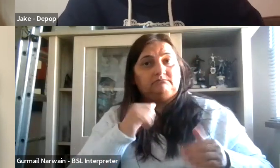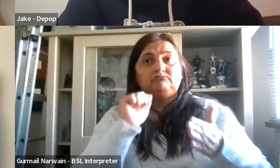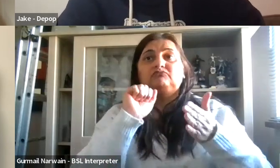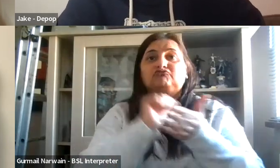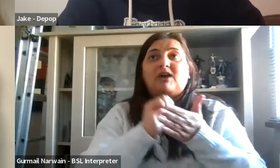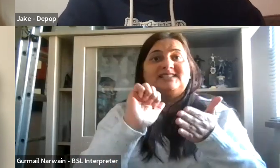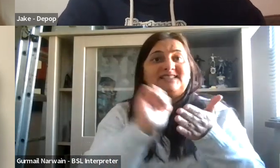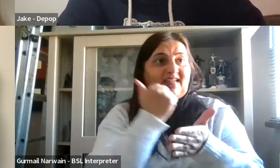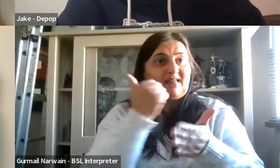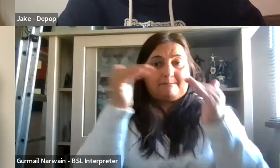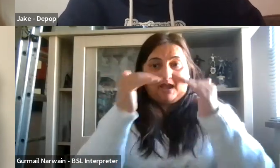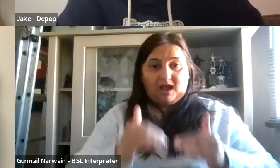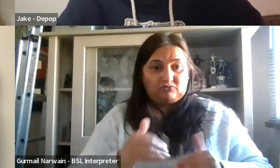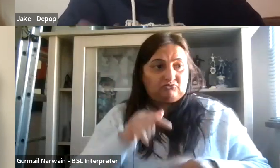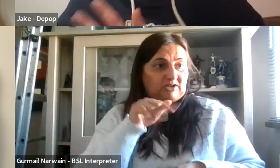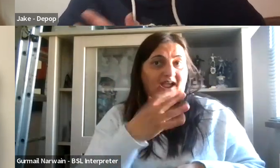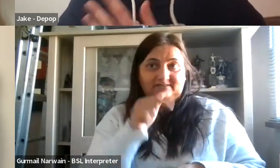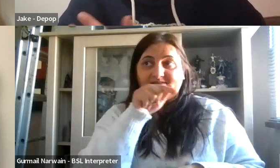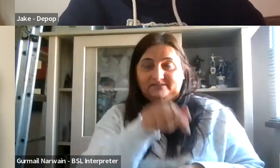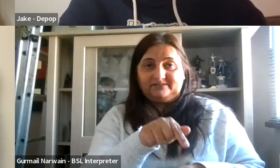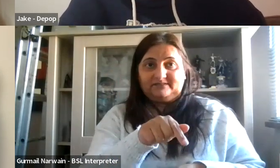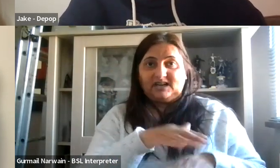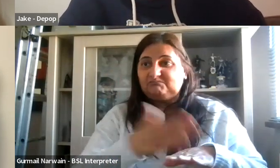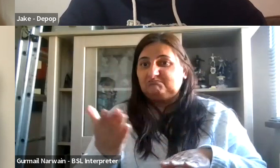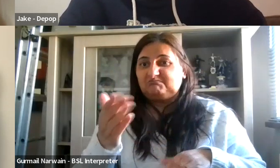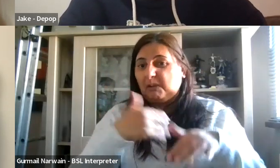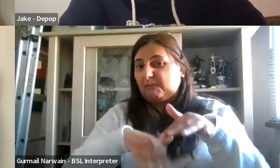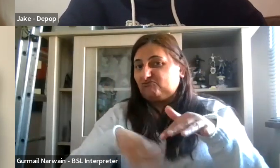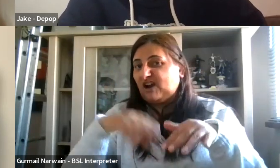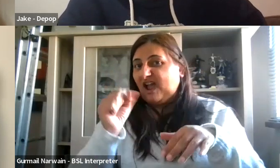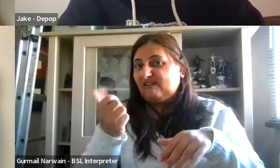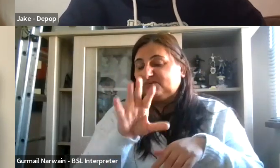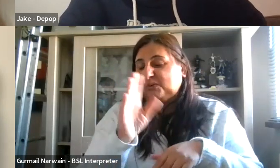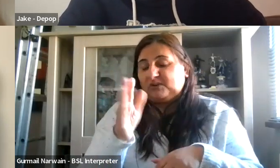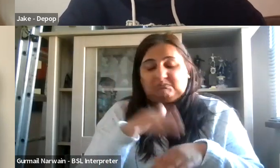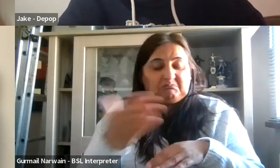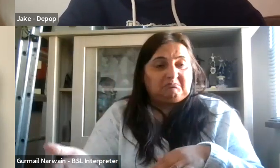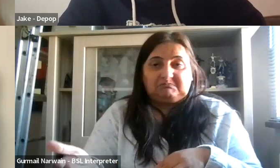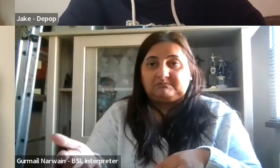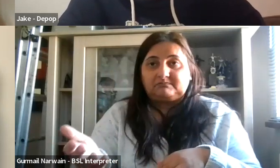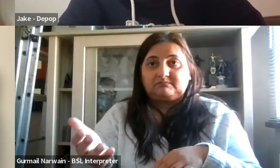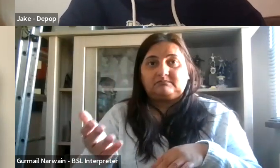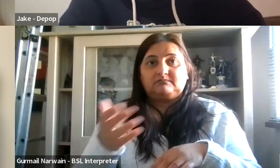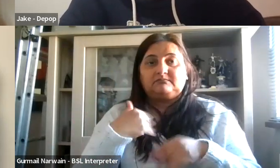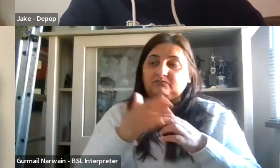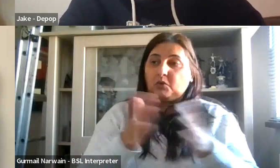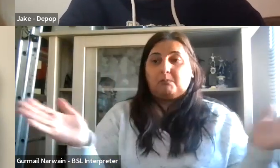And people that really care about our mission. So you know, as long as you have some kind of relevant skills for the role that it requires, it doesn't really matter what background that you might have come from, we're definitely open to looking at the old applications for sure.